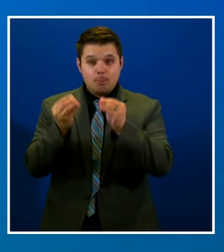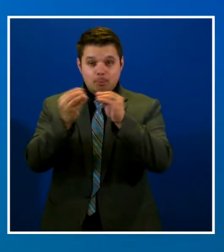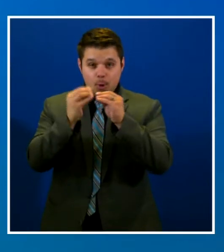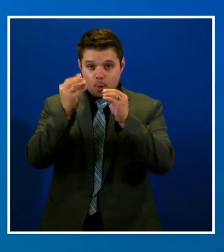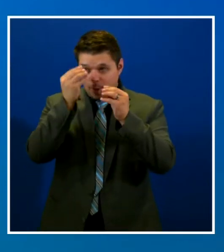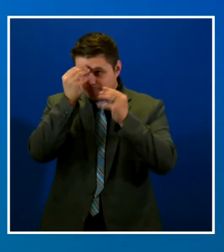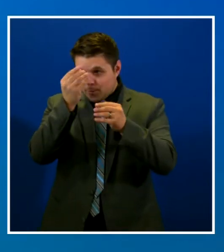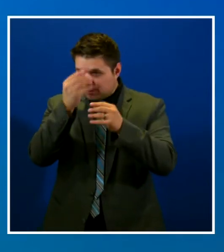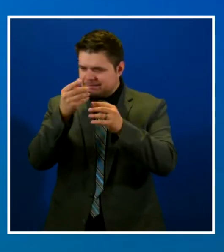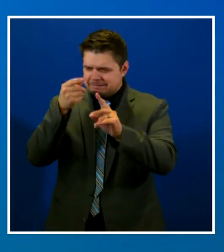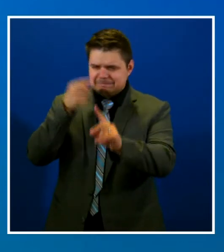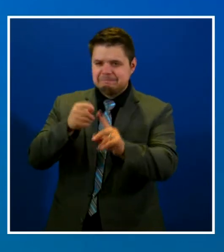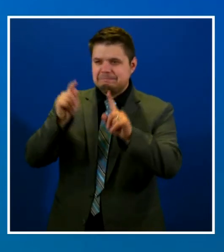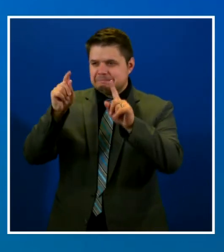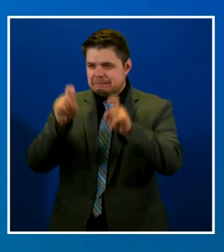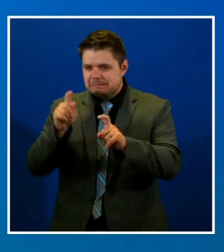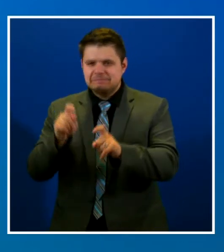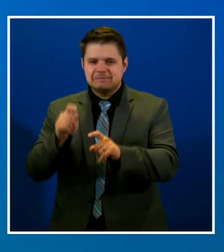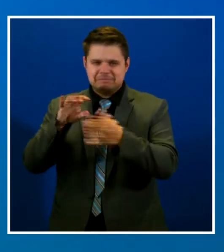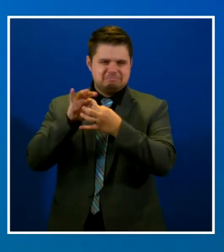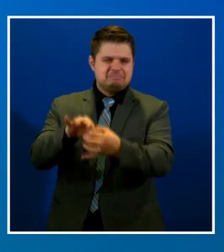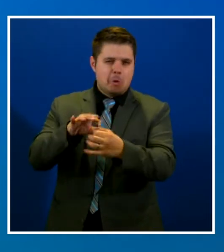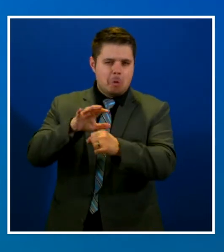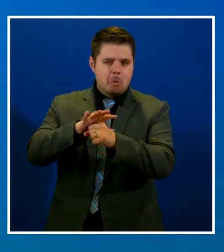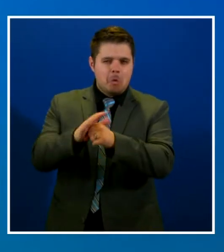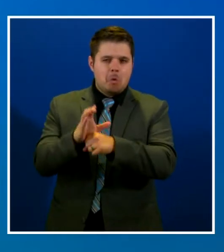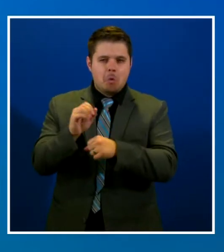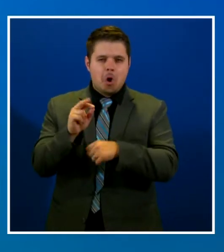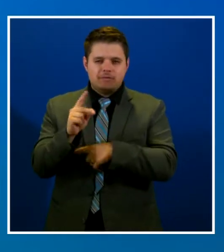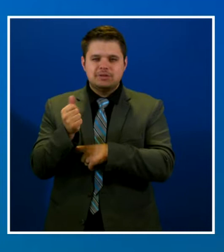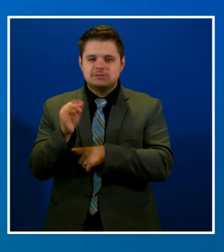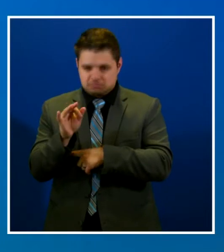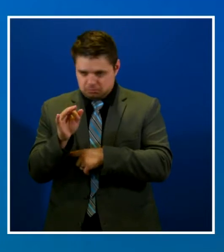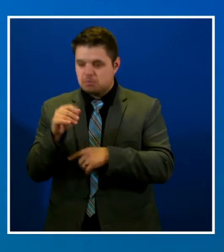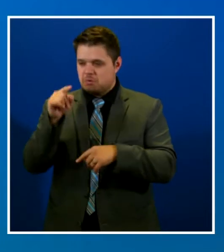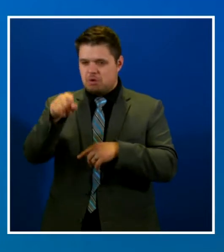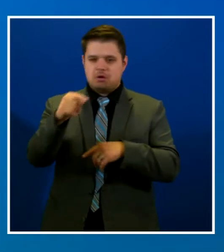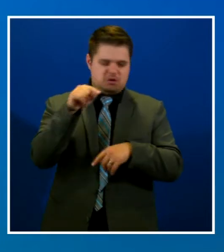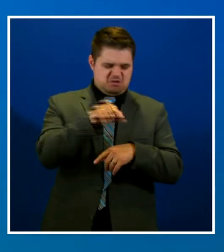please visit the ClarkCountyCOVIDtesting.org website.